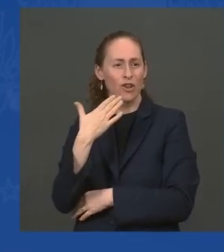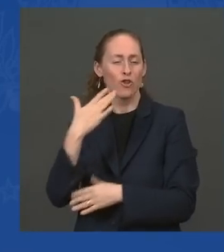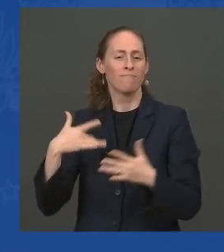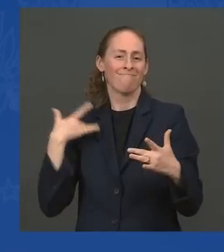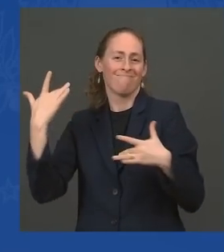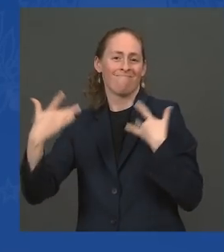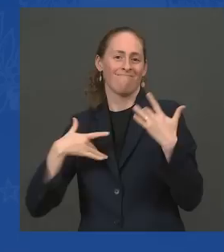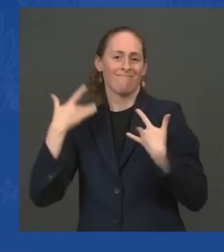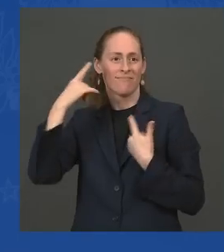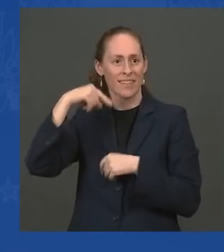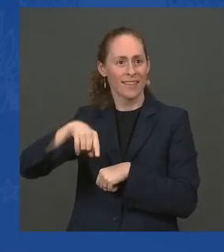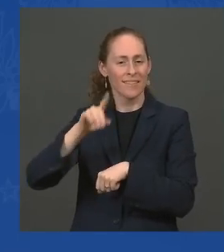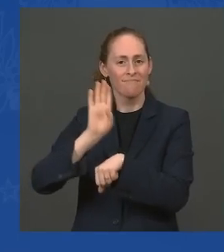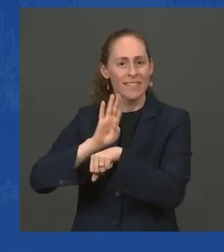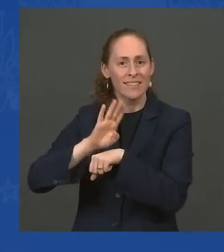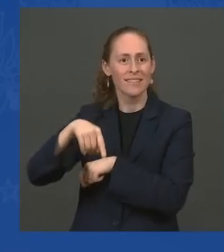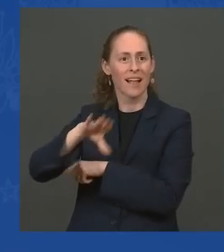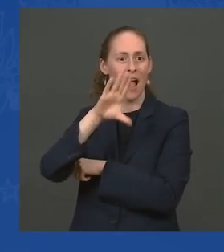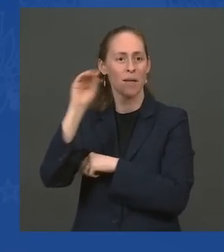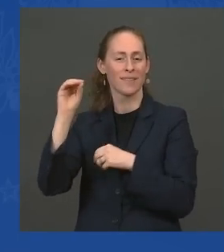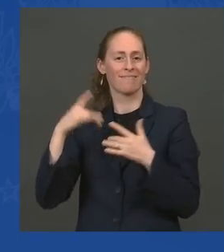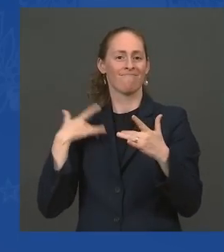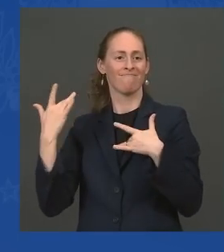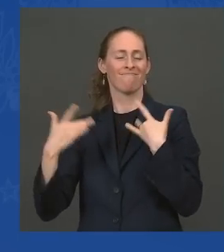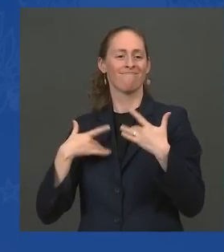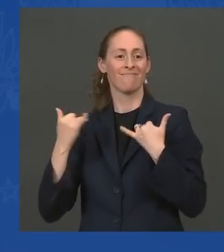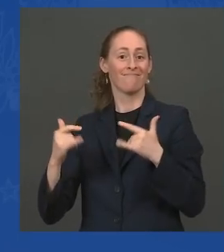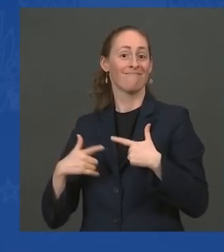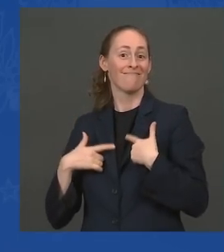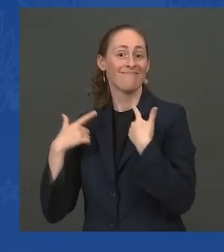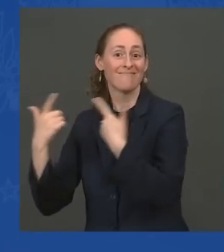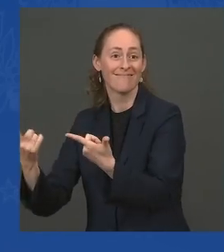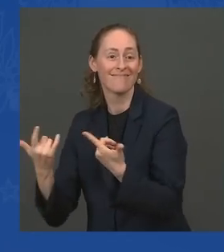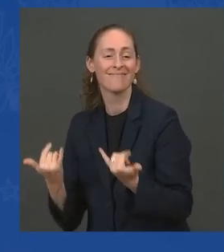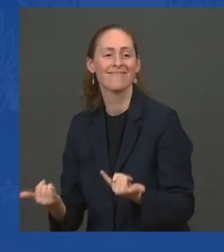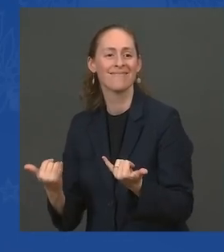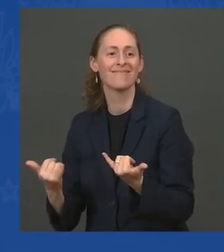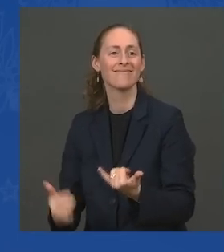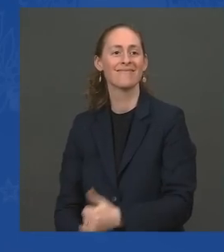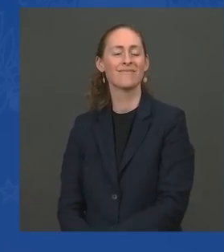And now I want to turn the program over to UAW President Ray Curry.